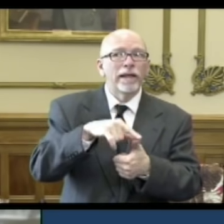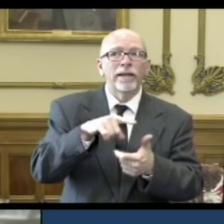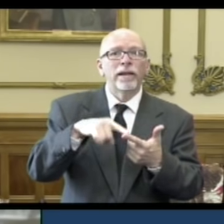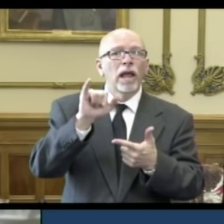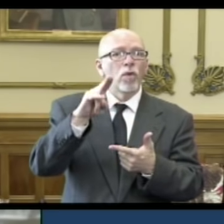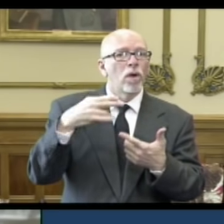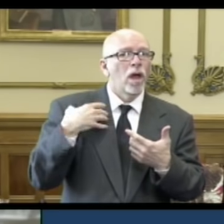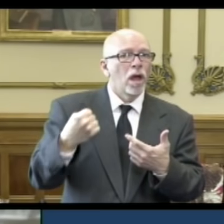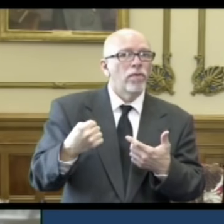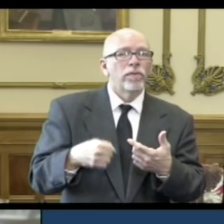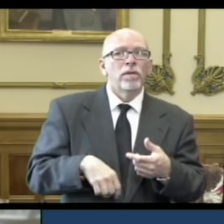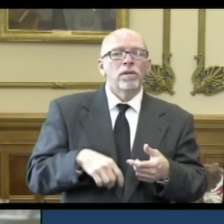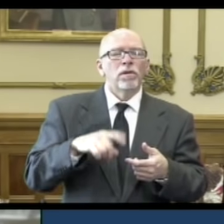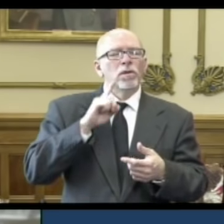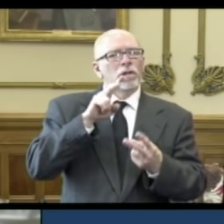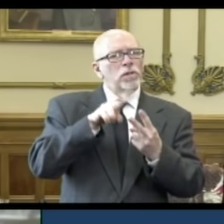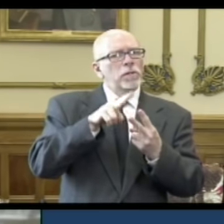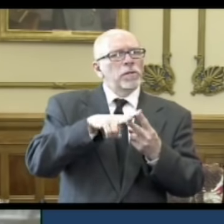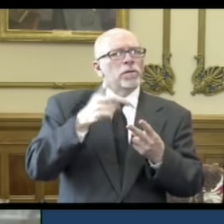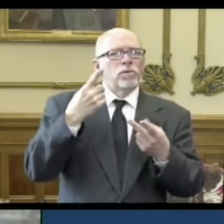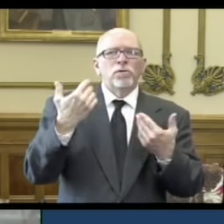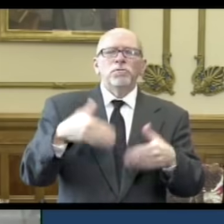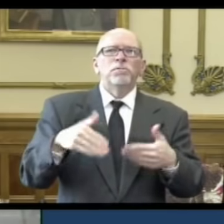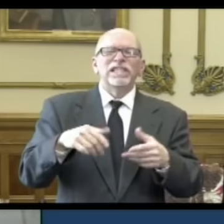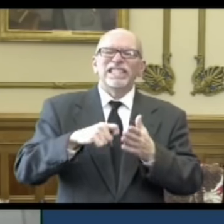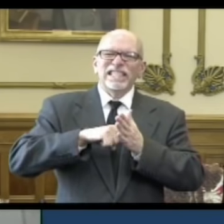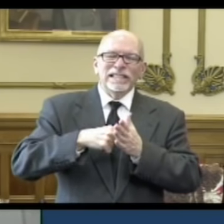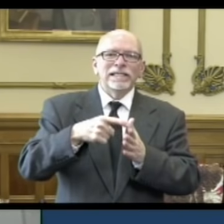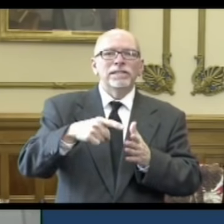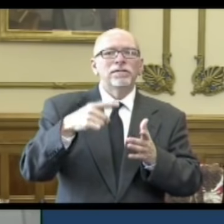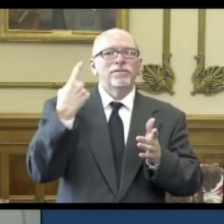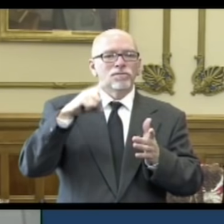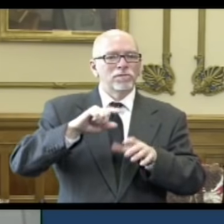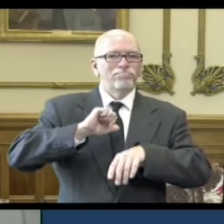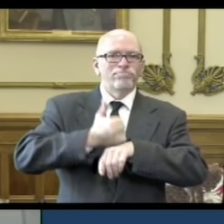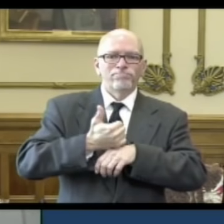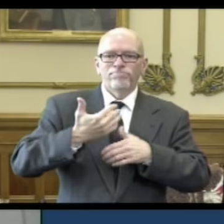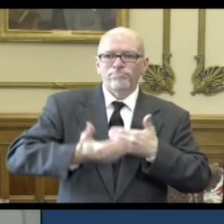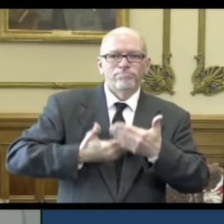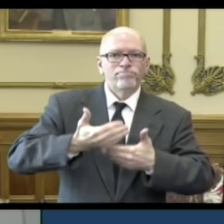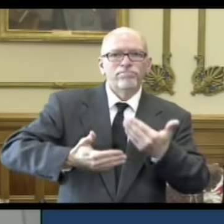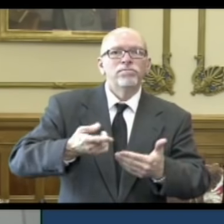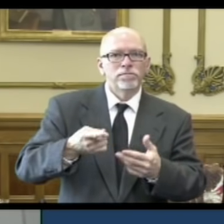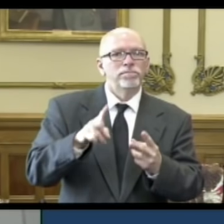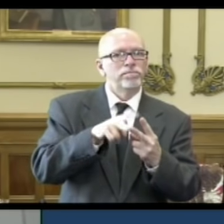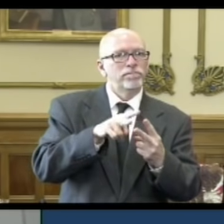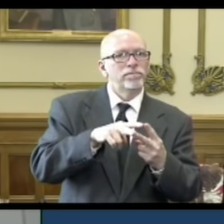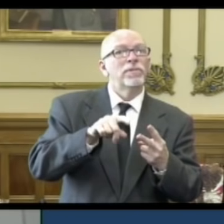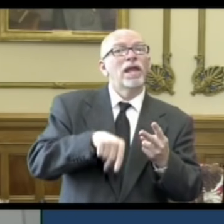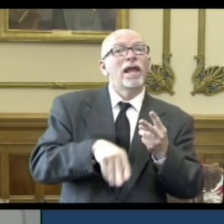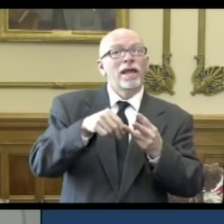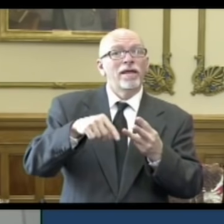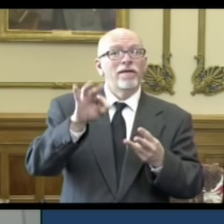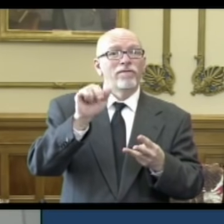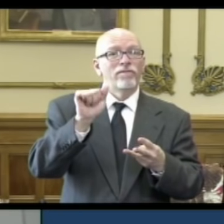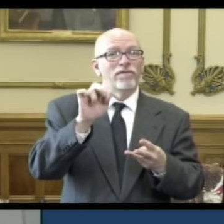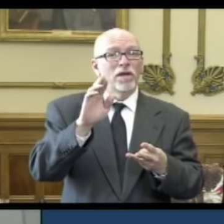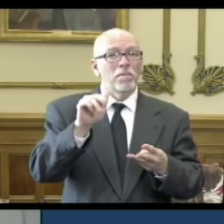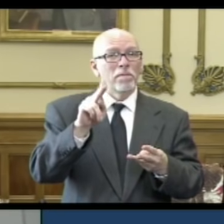CRITICAL PARTNER SO PROUD TO COME RIGHT OUT THE GATE WITH. I'M ELI LILLY AND I YOU HEALTH